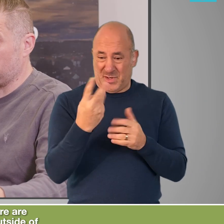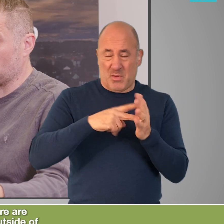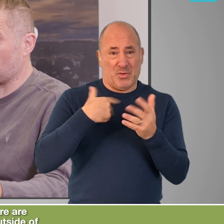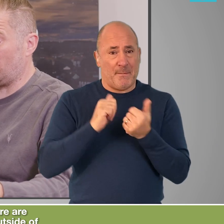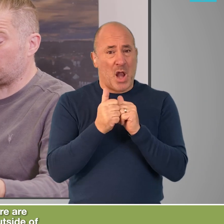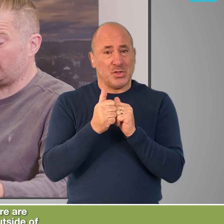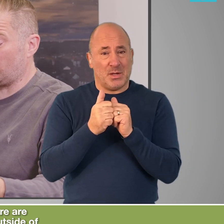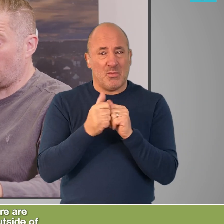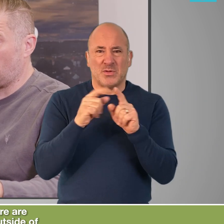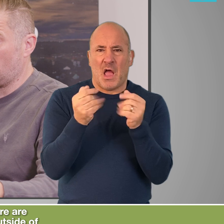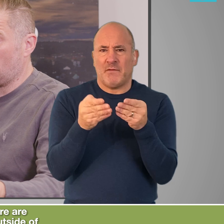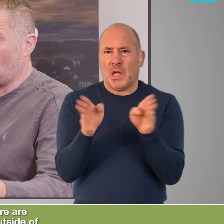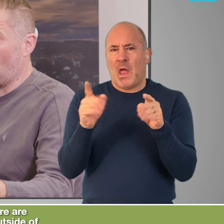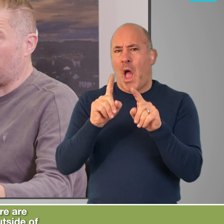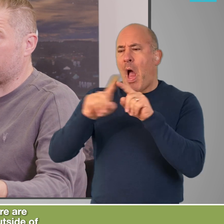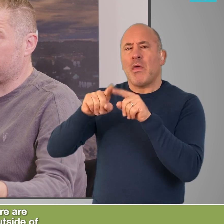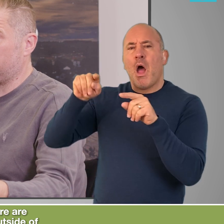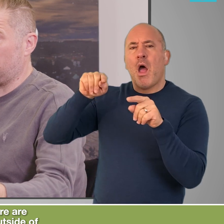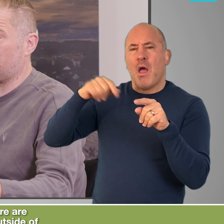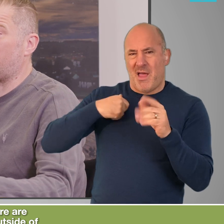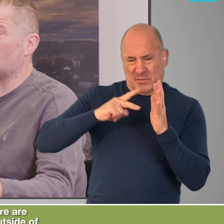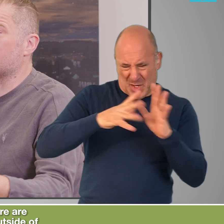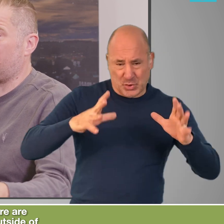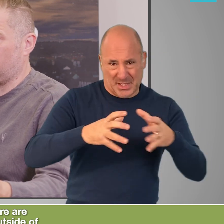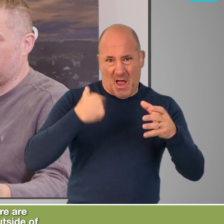But as well there are wider partners outside of